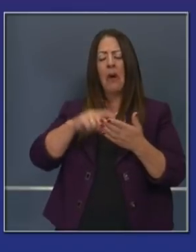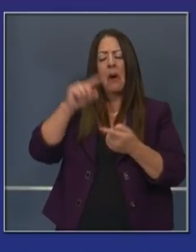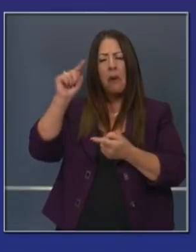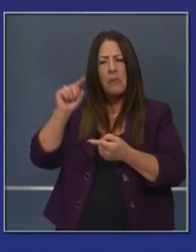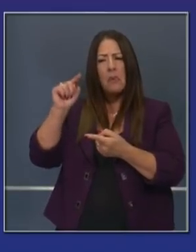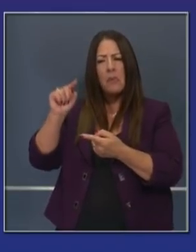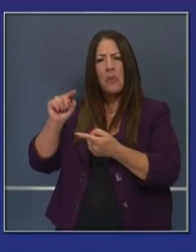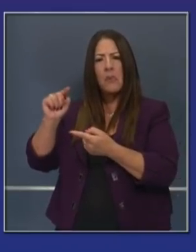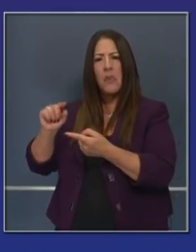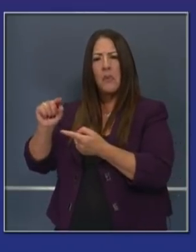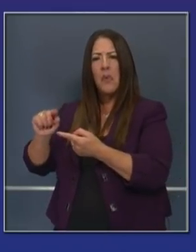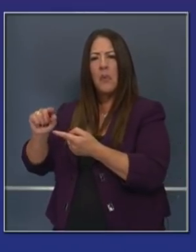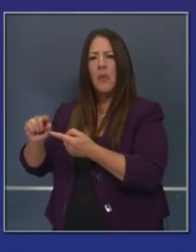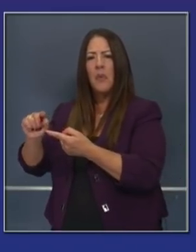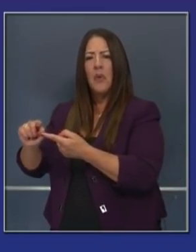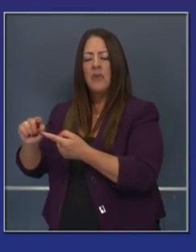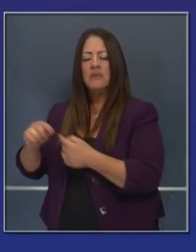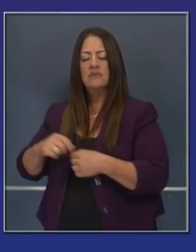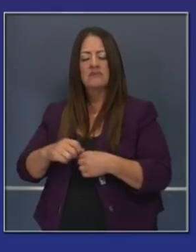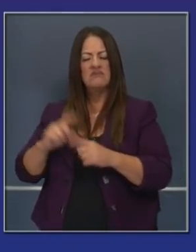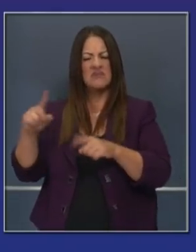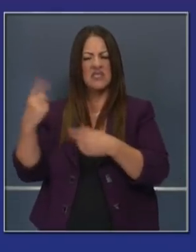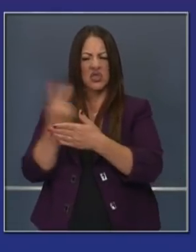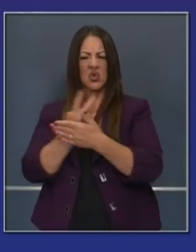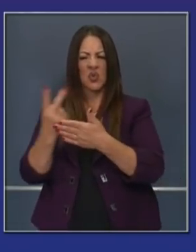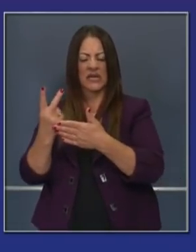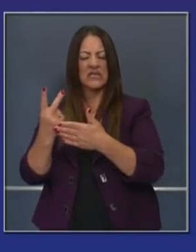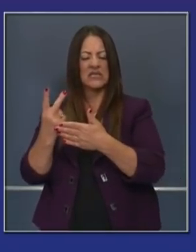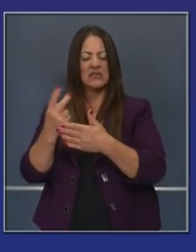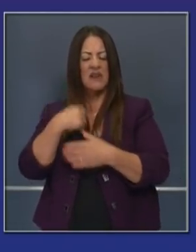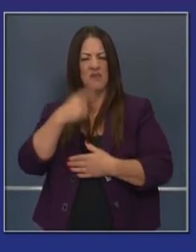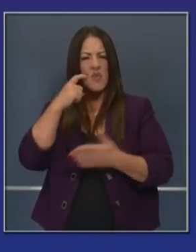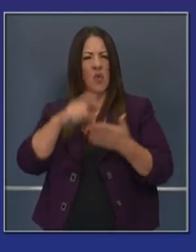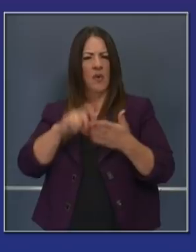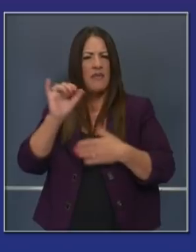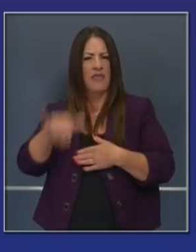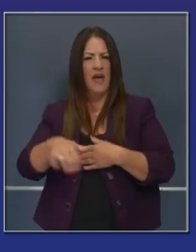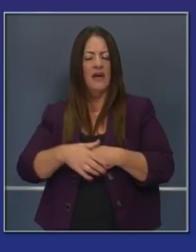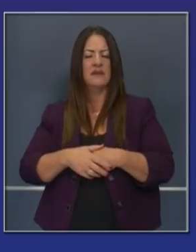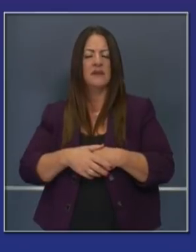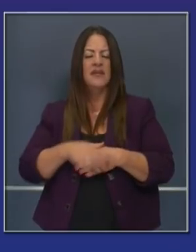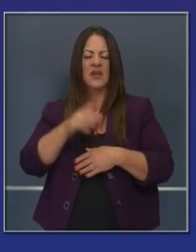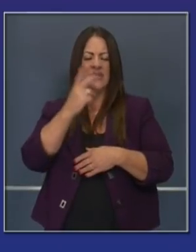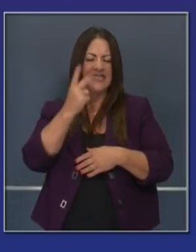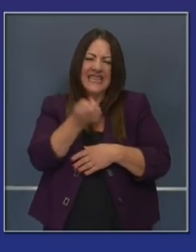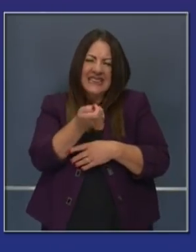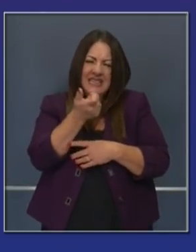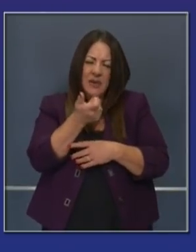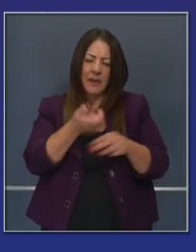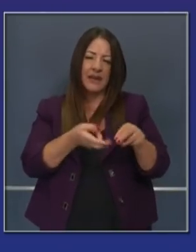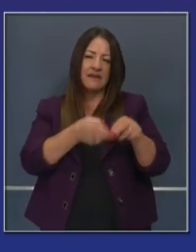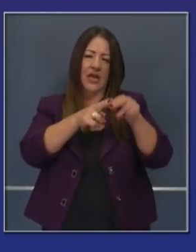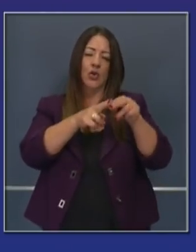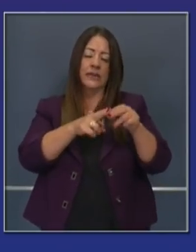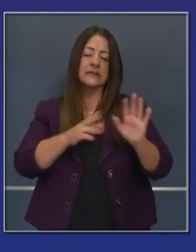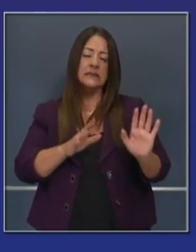NONETHELESS WE SAW WEEKS AND WEEKS, MONTHS OR MONTH PLUS OF DECLINES, DOUBLE DIGIT DECLINES, CONSISTENTLY OVER THE